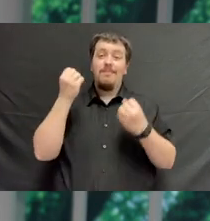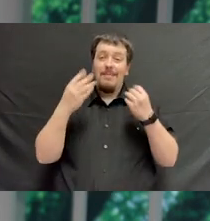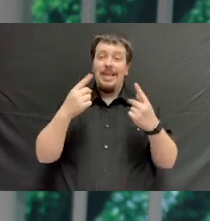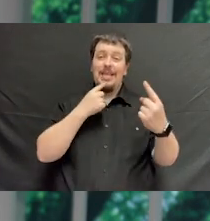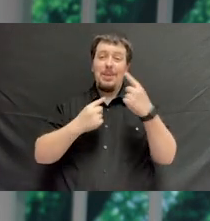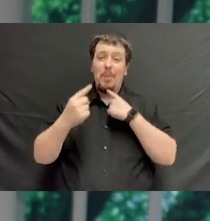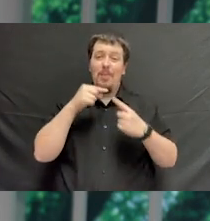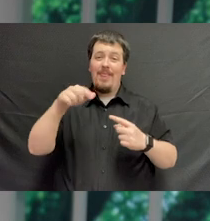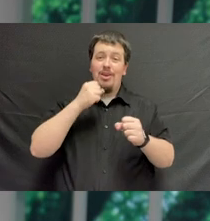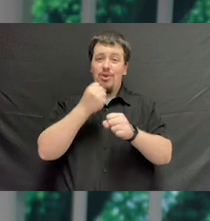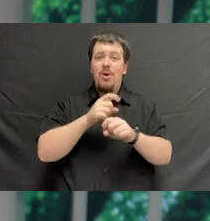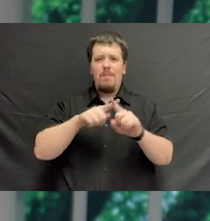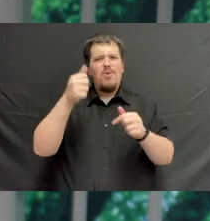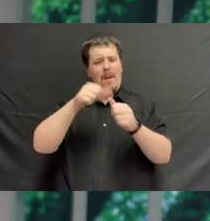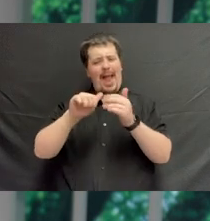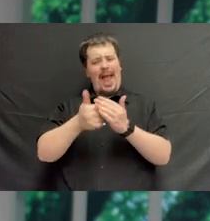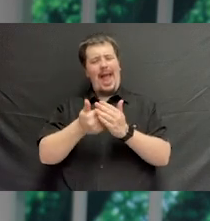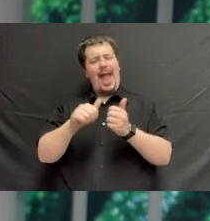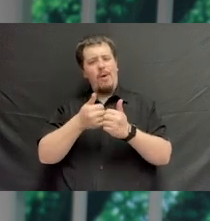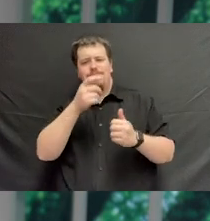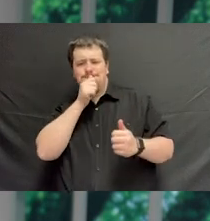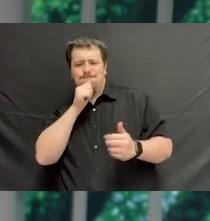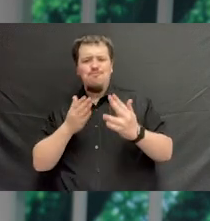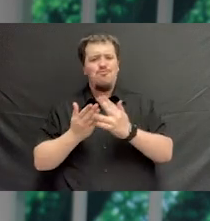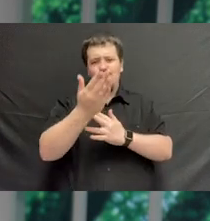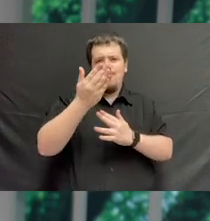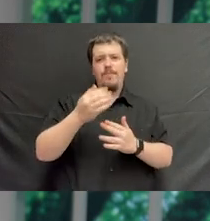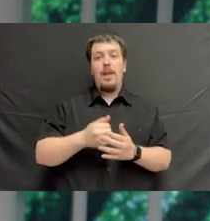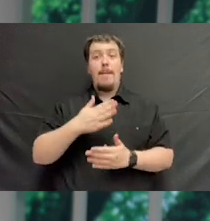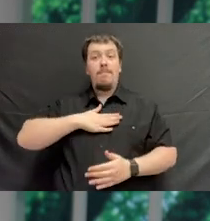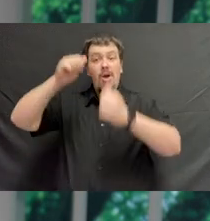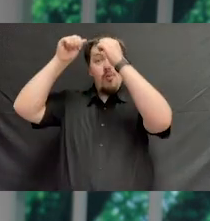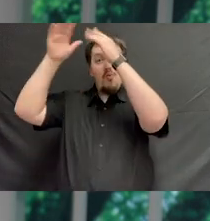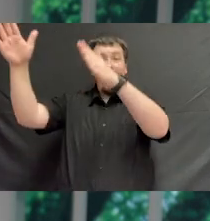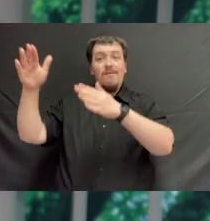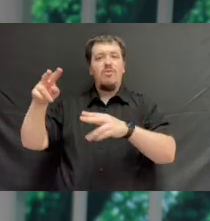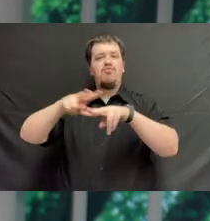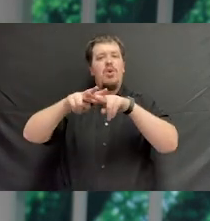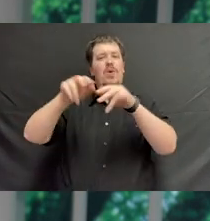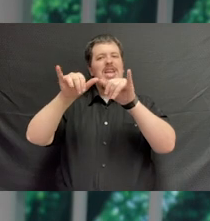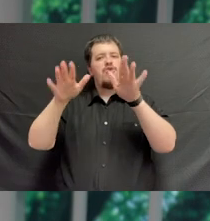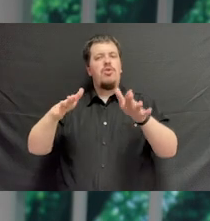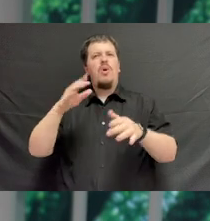you'll remember how you dealt with it. My grandfather was a railroad engineer. He used to tell me, aim for the top.